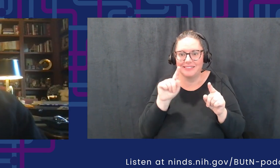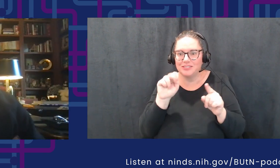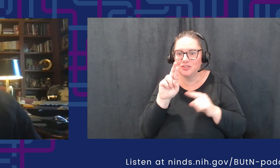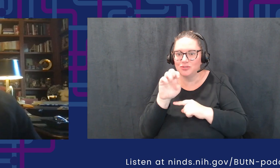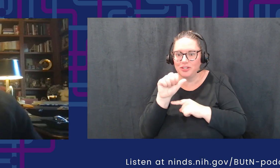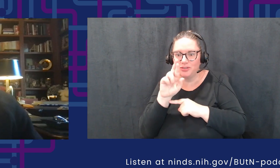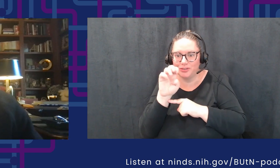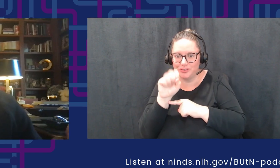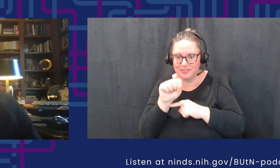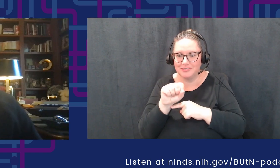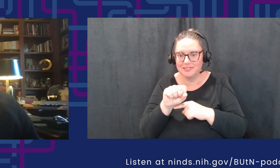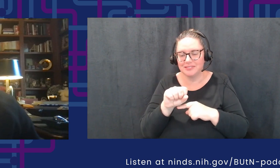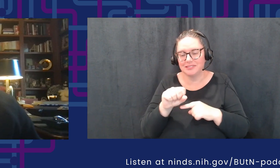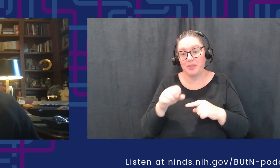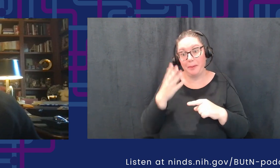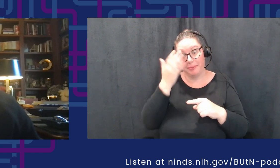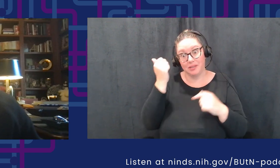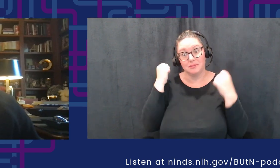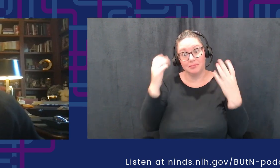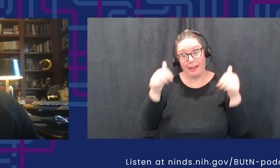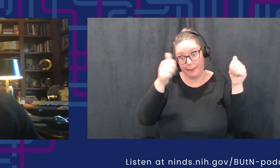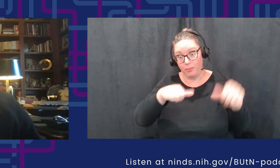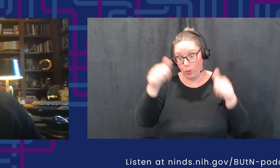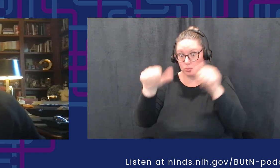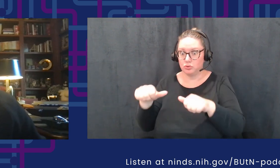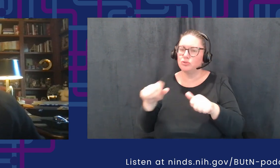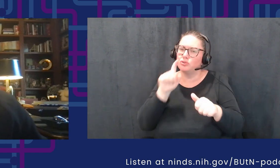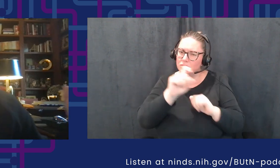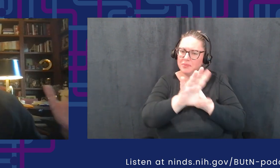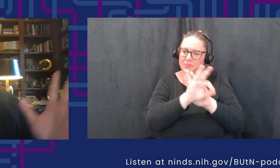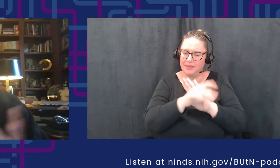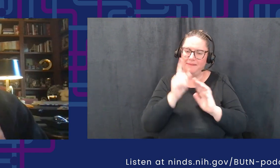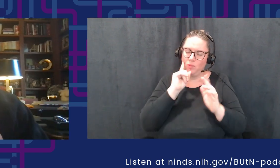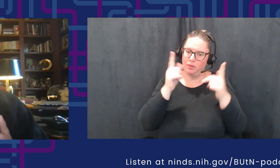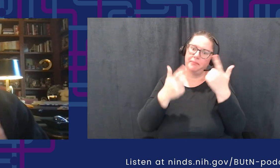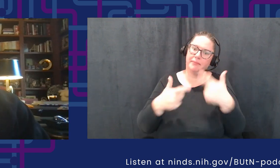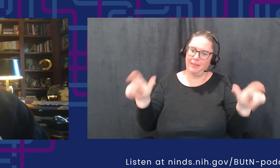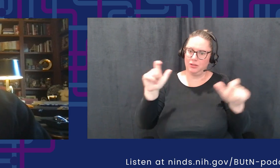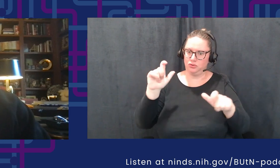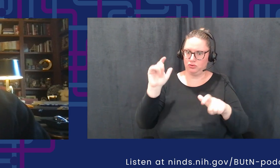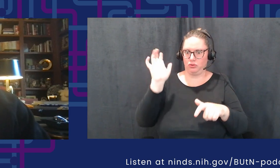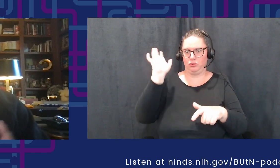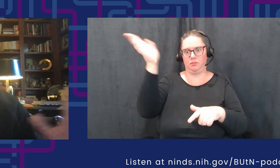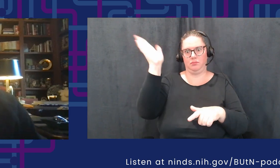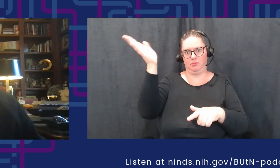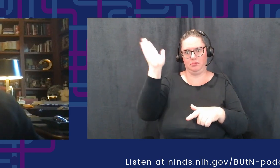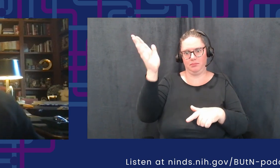For me, going through the posters, there are a lot of posters that should have been selected for major platform talks, and they're hidden.